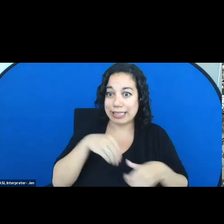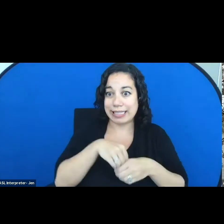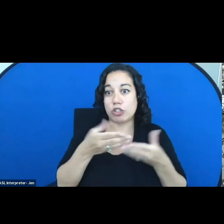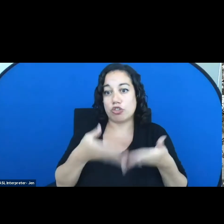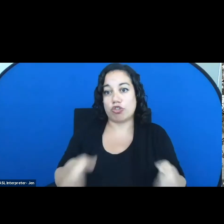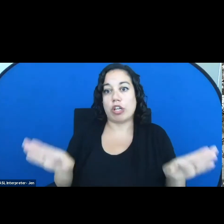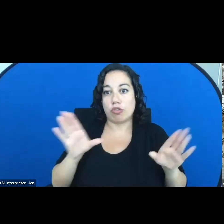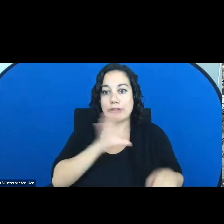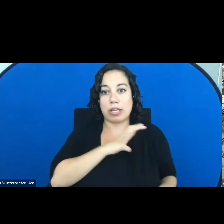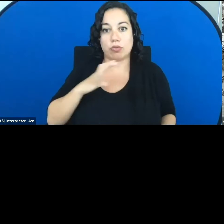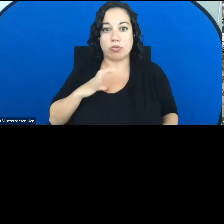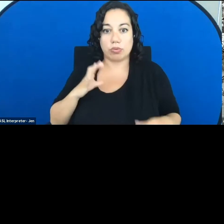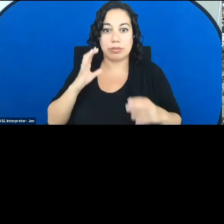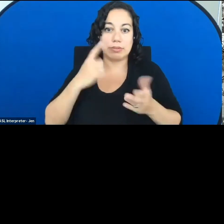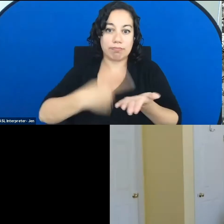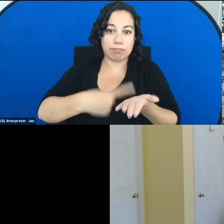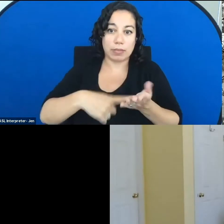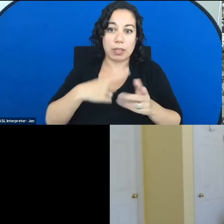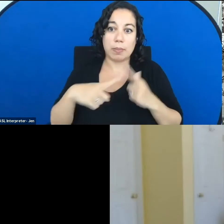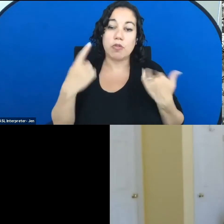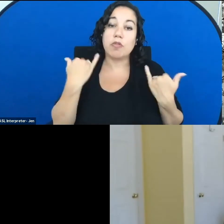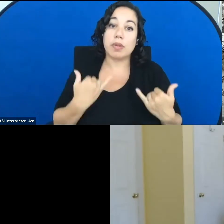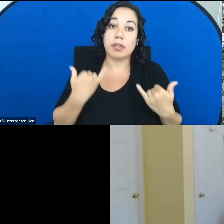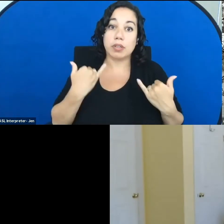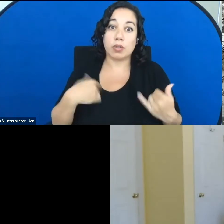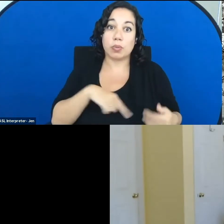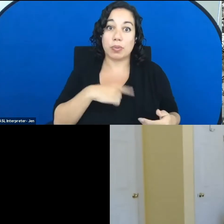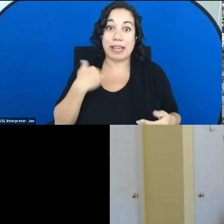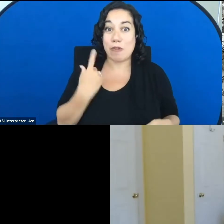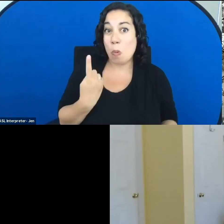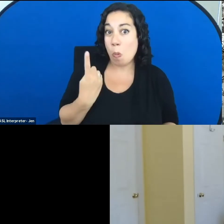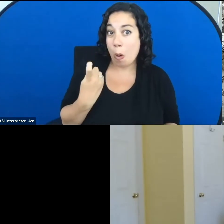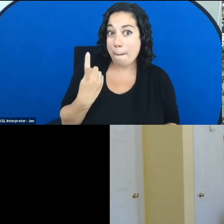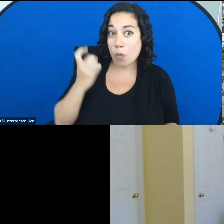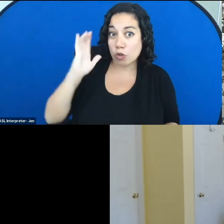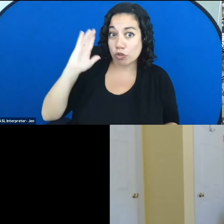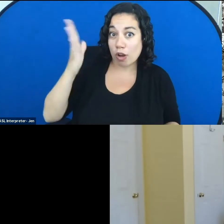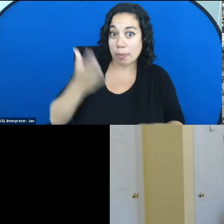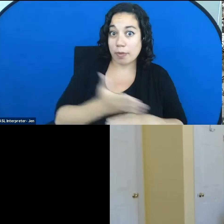council discussion. But right now, we’ve got one more talk before we take a break,